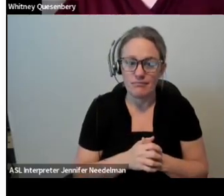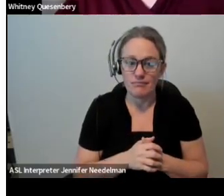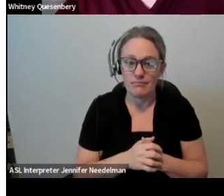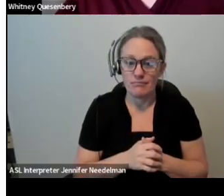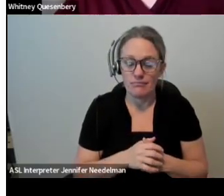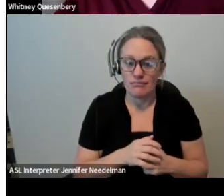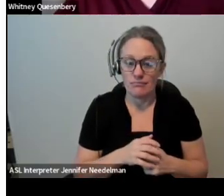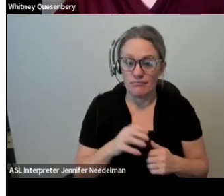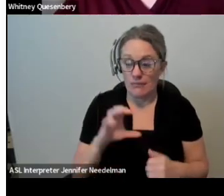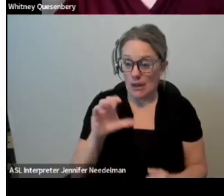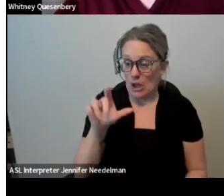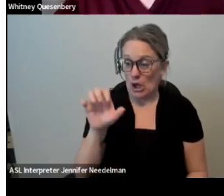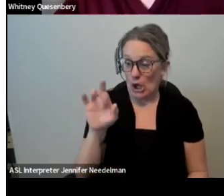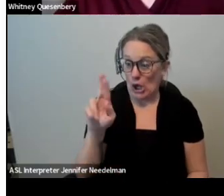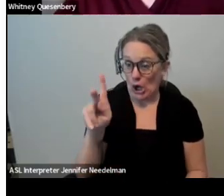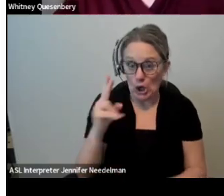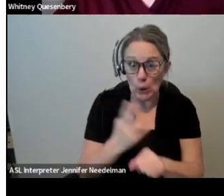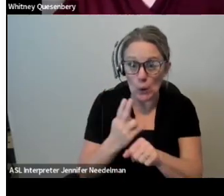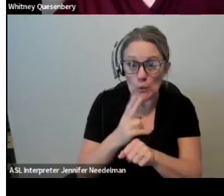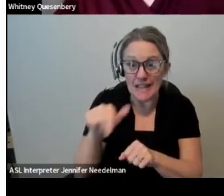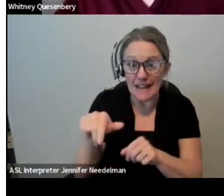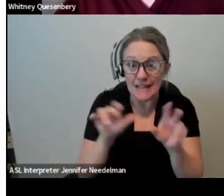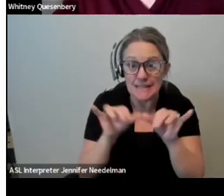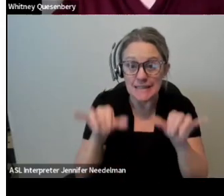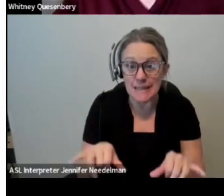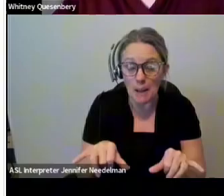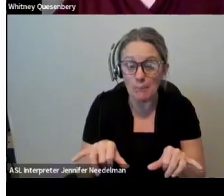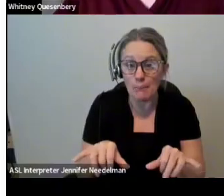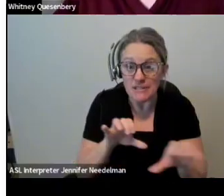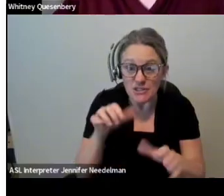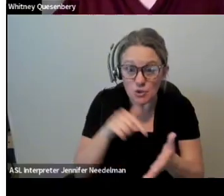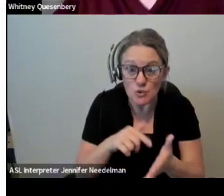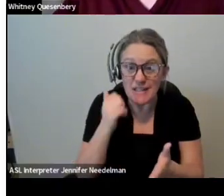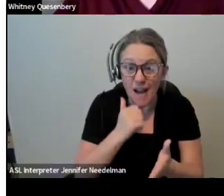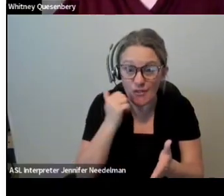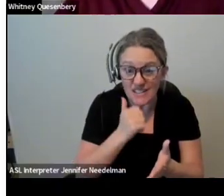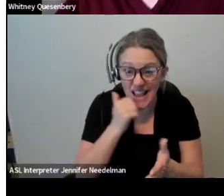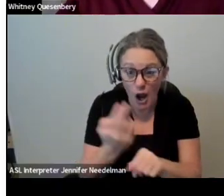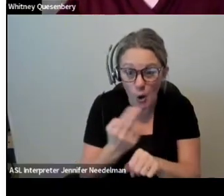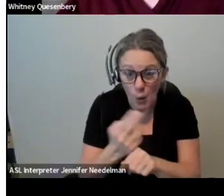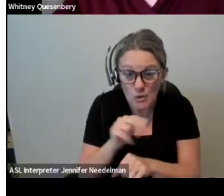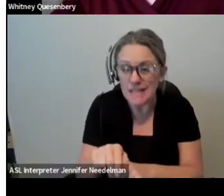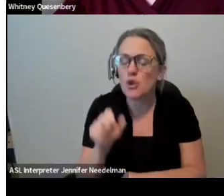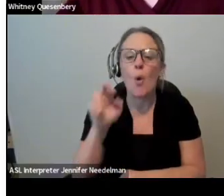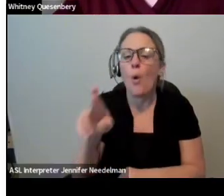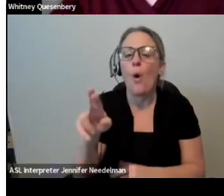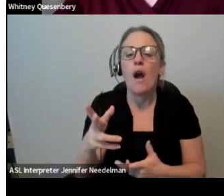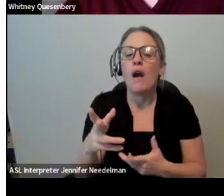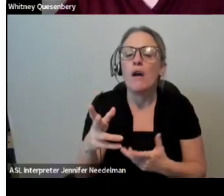is the clerk using this system, doing this day in and day out all day long? Or is it something that they intersperse with lots